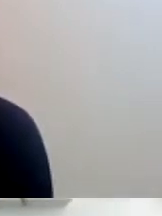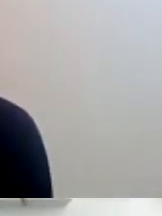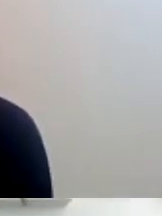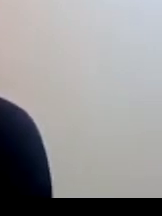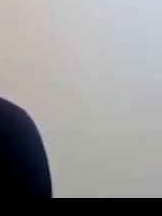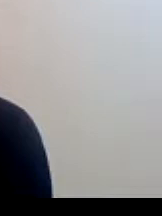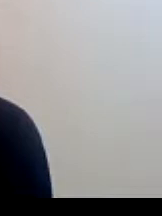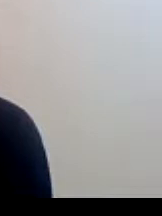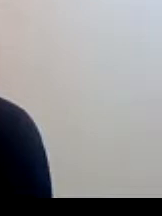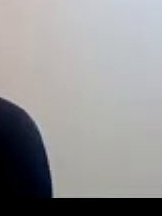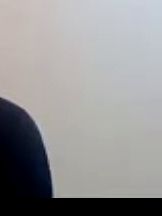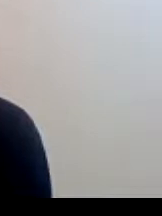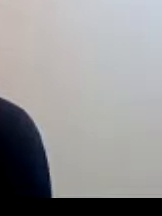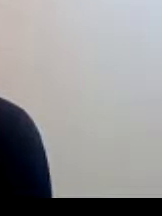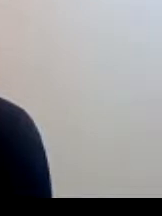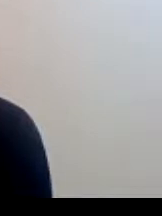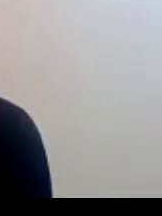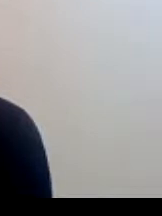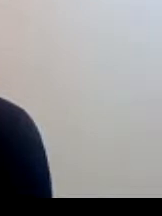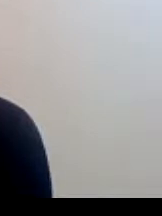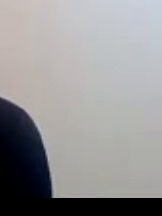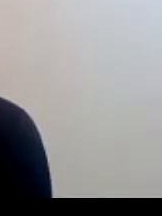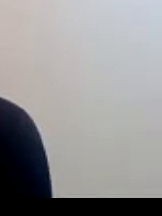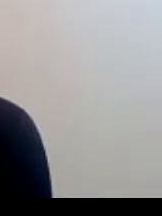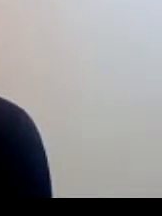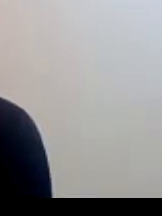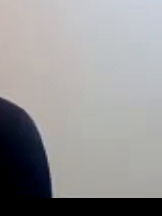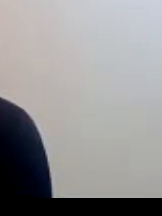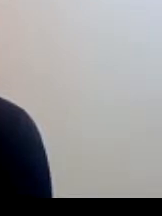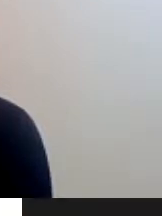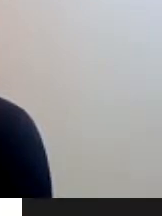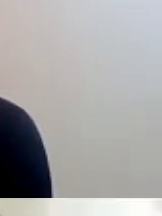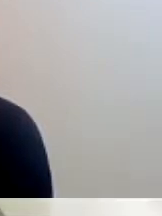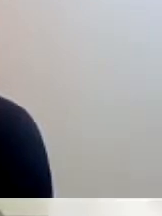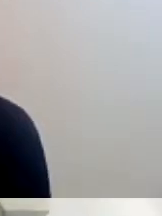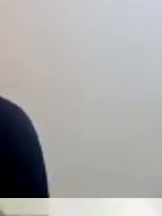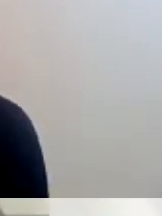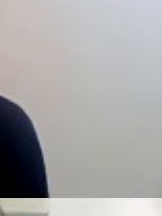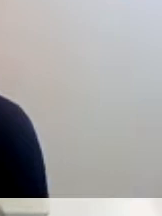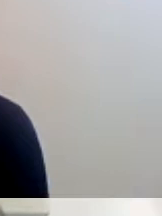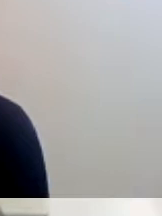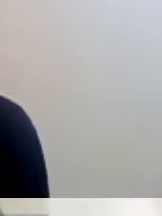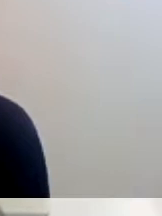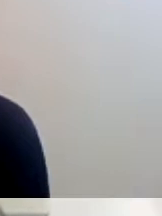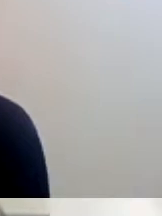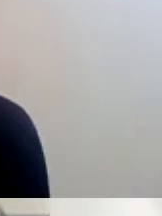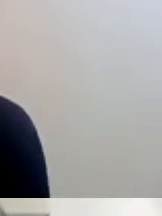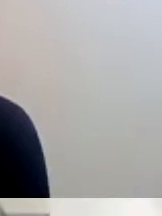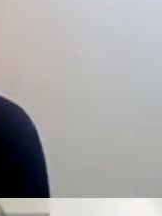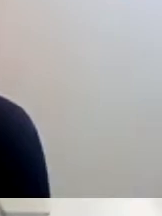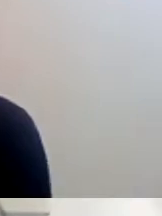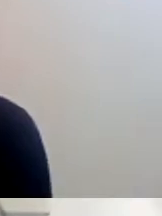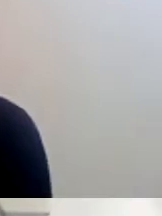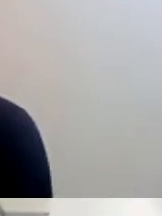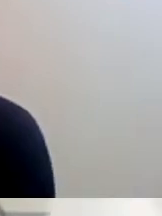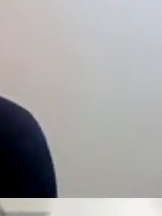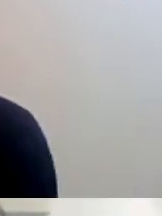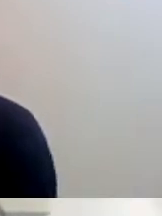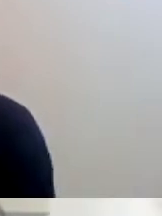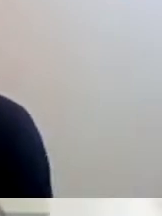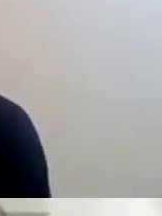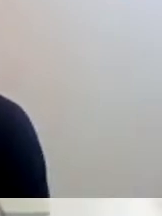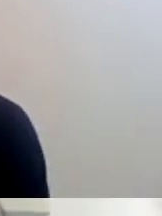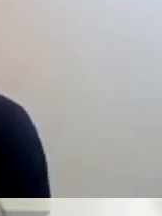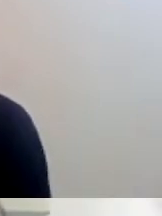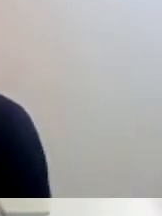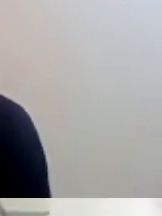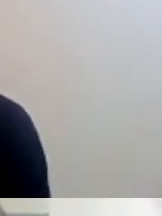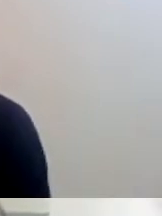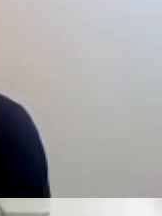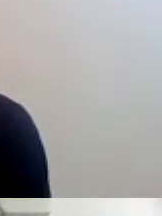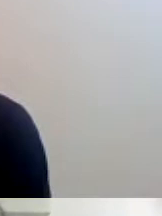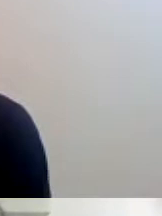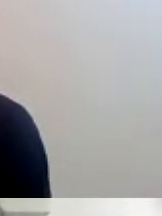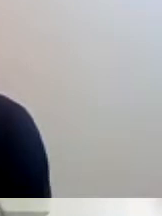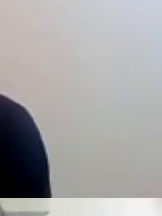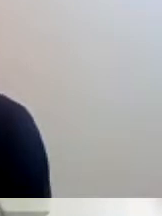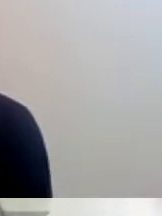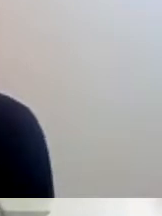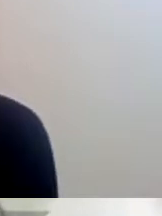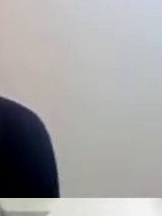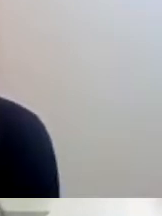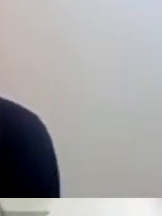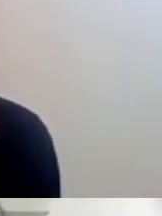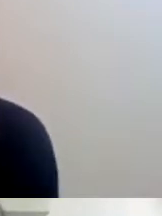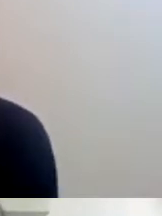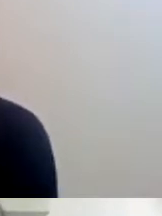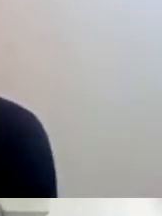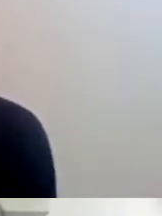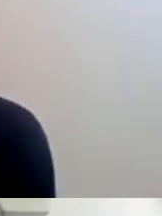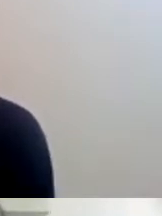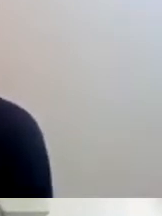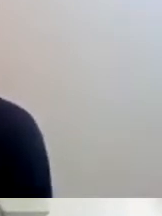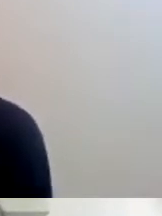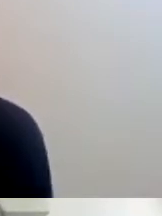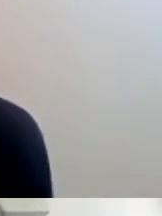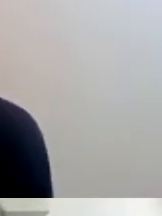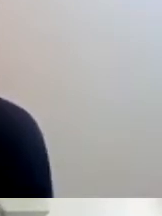systems. There's also the Washington Group set of questions, which comes out of the United Nations that is quite different. It addresses a lot of the same aspects of a person's life, you know, vision and hearing. But it allows Census Bureau and many other things say yes,